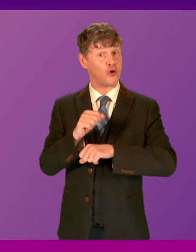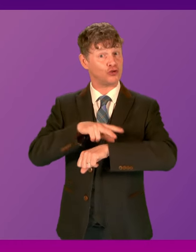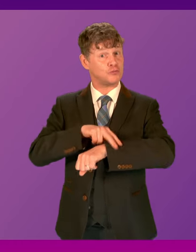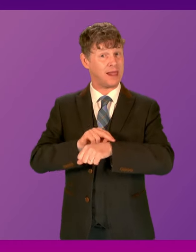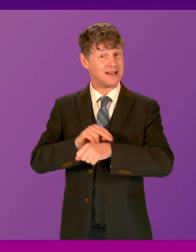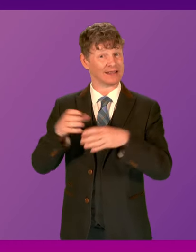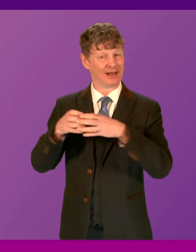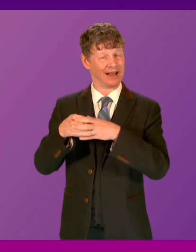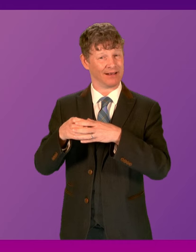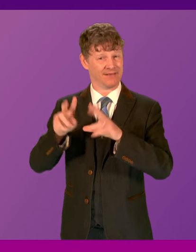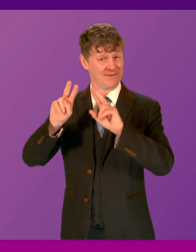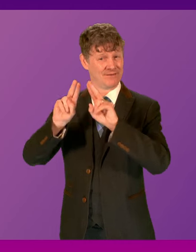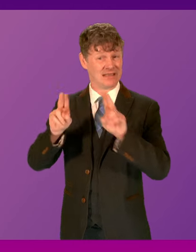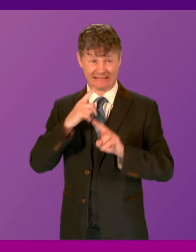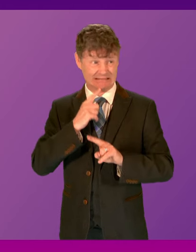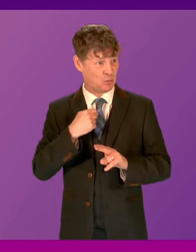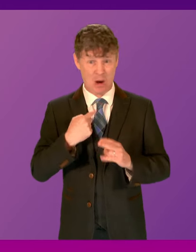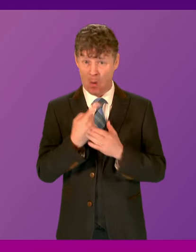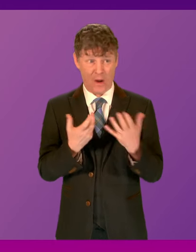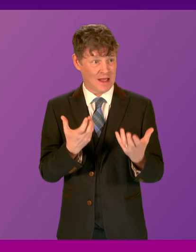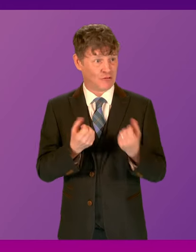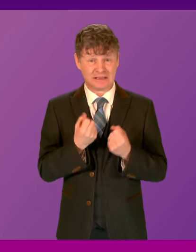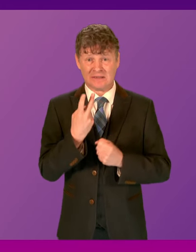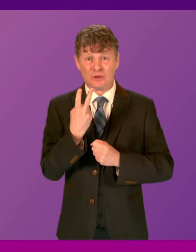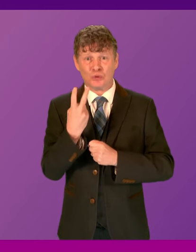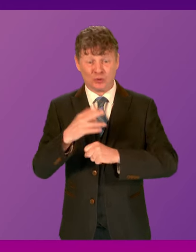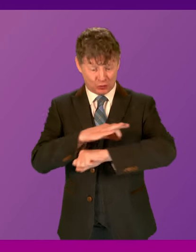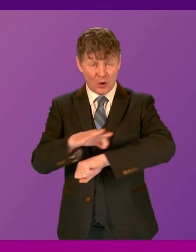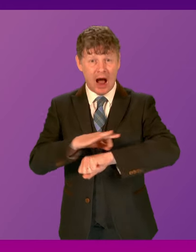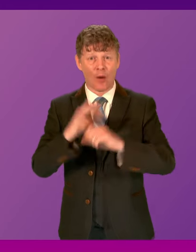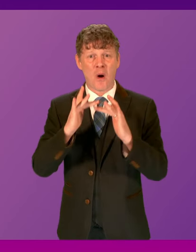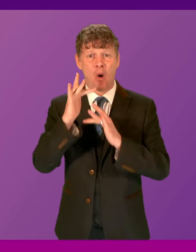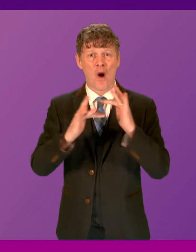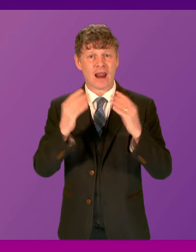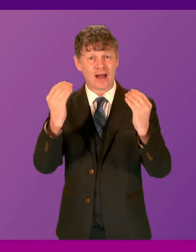“were only receiving a two-hour online training package”.